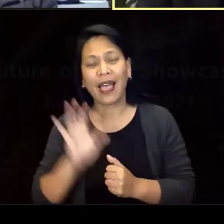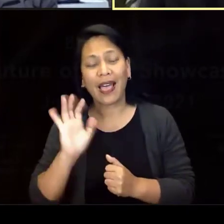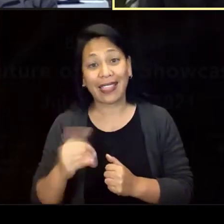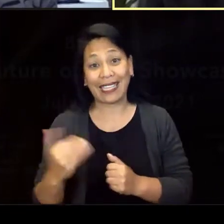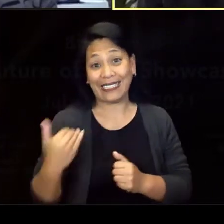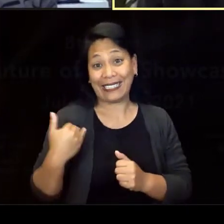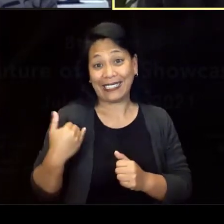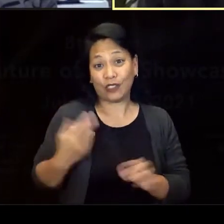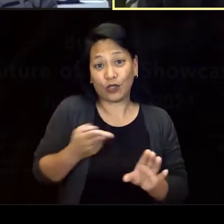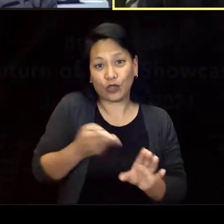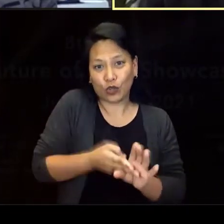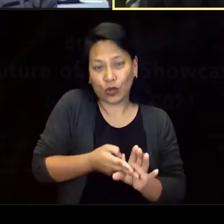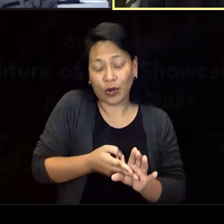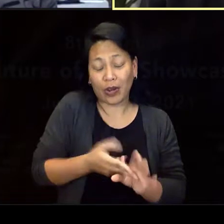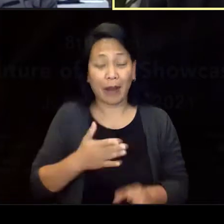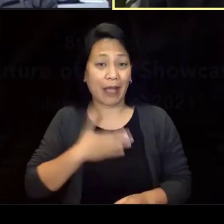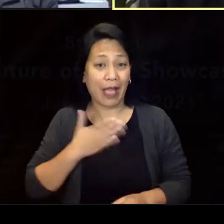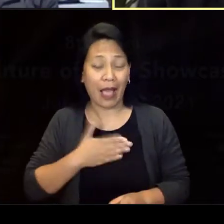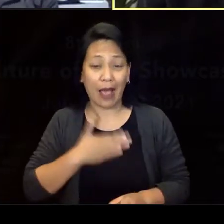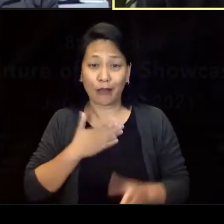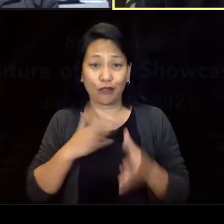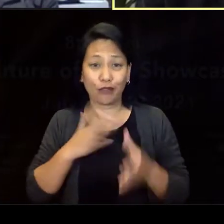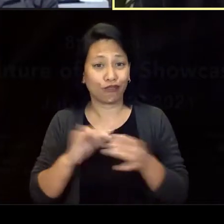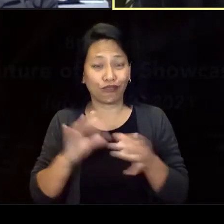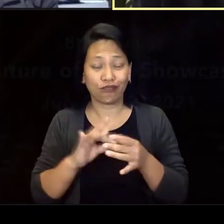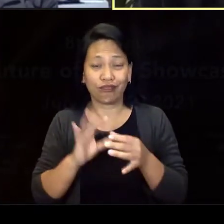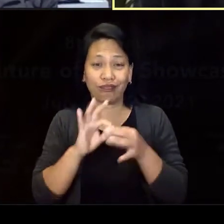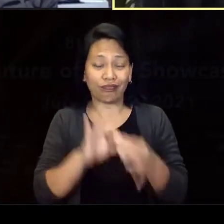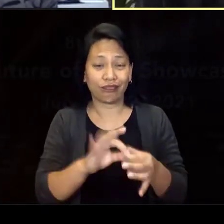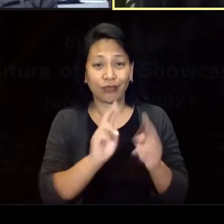So I'm happy to talk about that a little bit as we get into things.